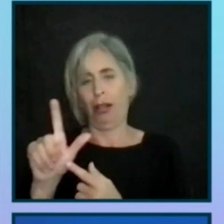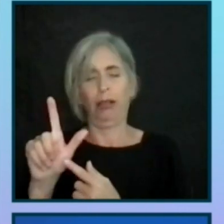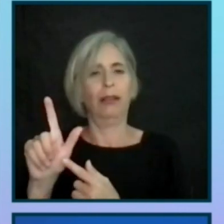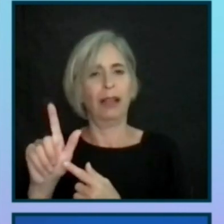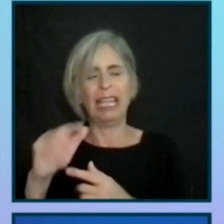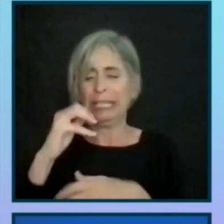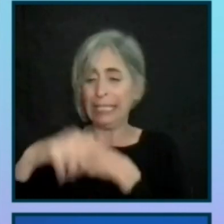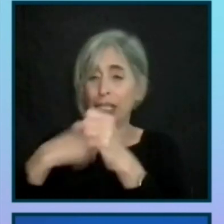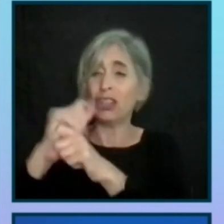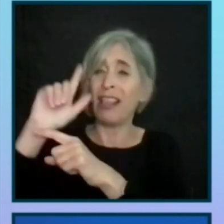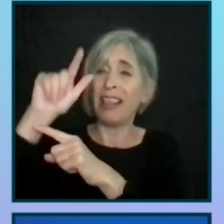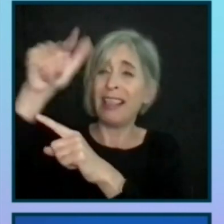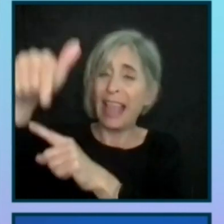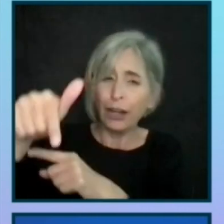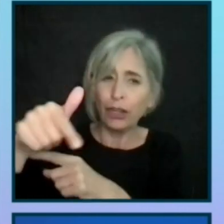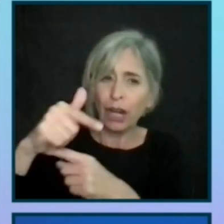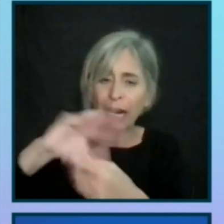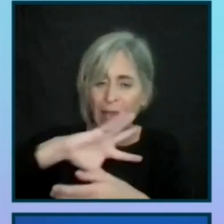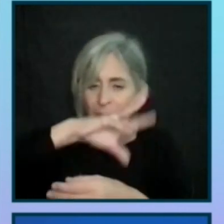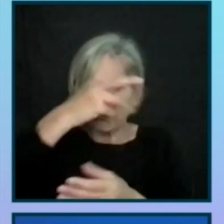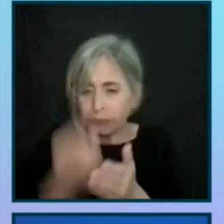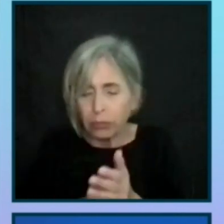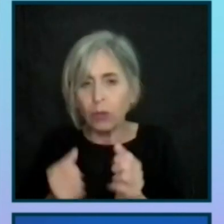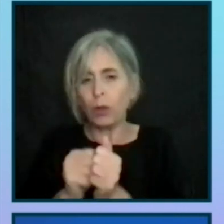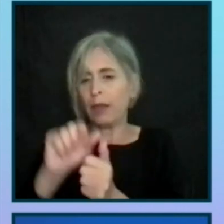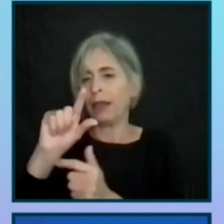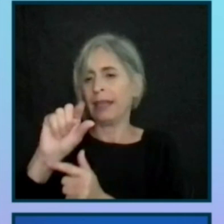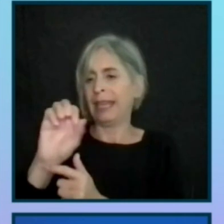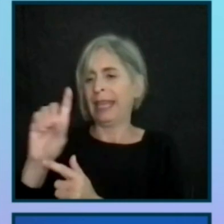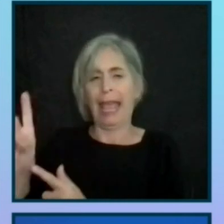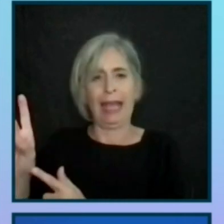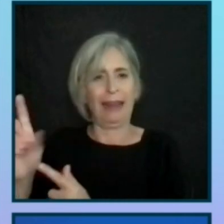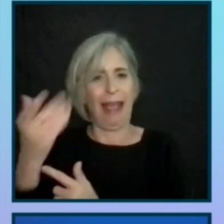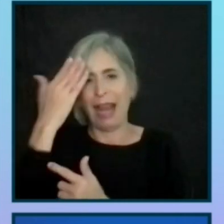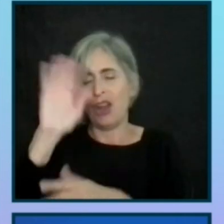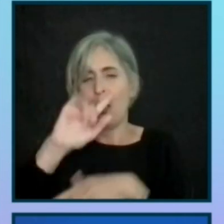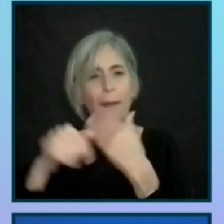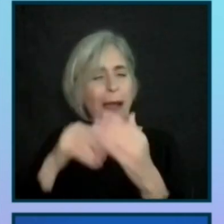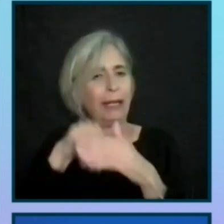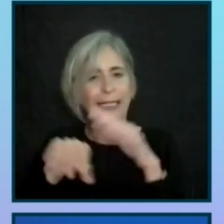into GAAD because I didn't know much about accessibility other than that blog post I wrote,